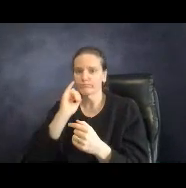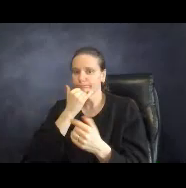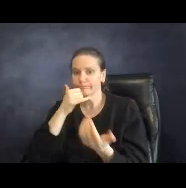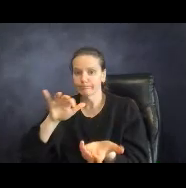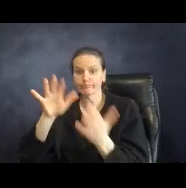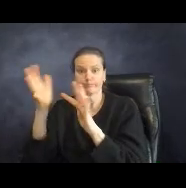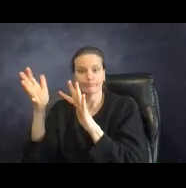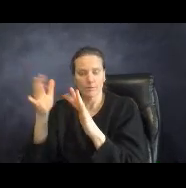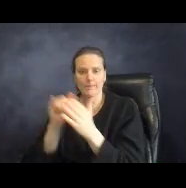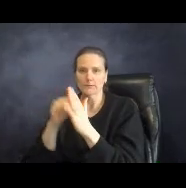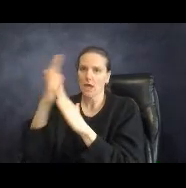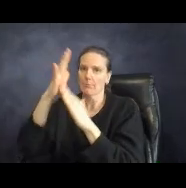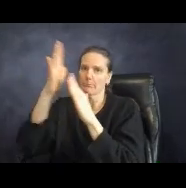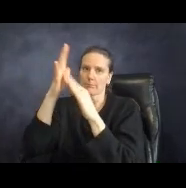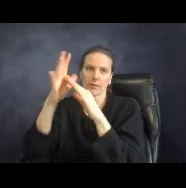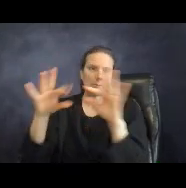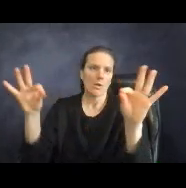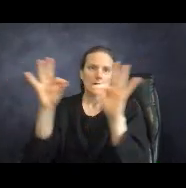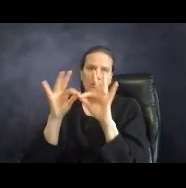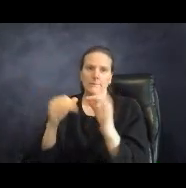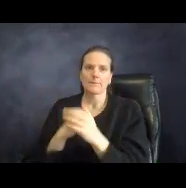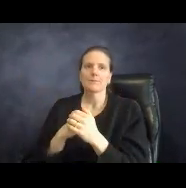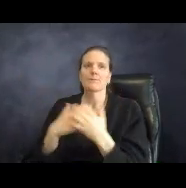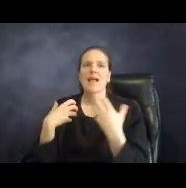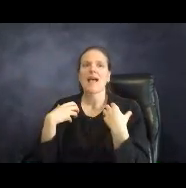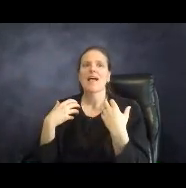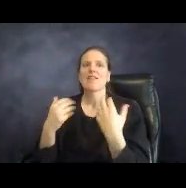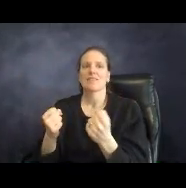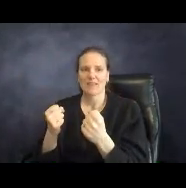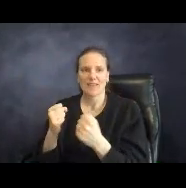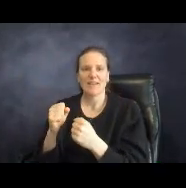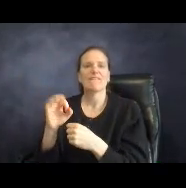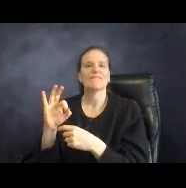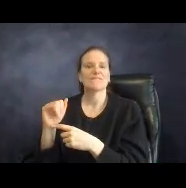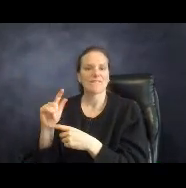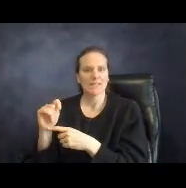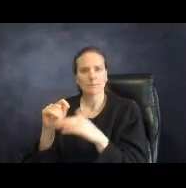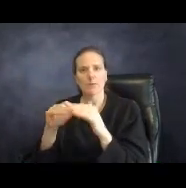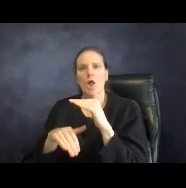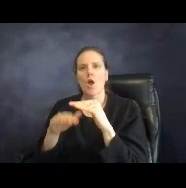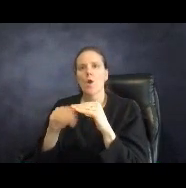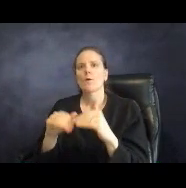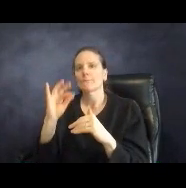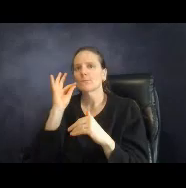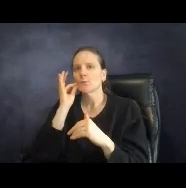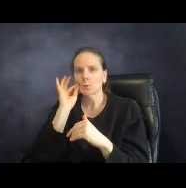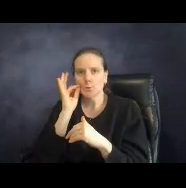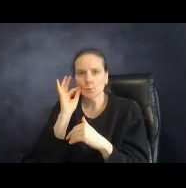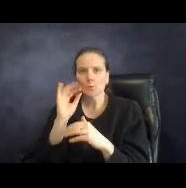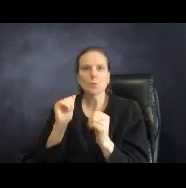We put it at the top and then healthy fats are right below that. And then we put the fruits in. We put the fruits in with starch too.